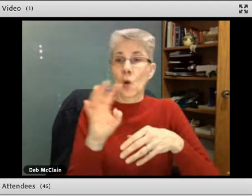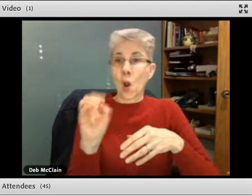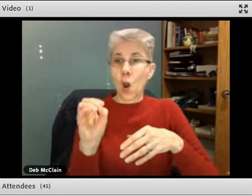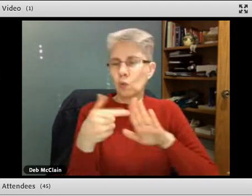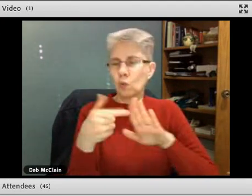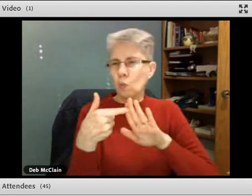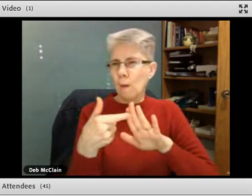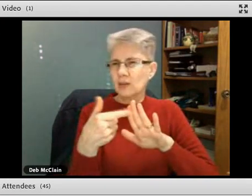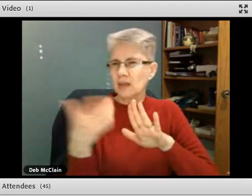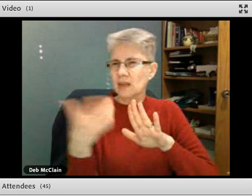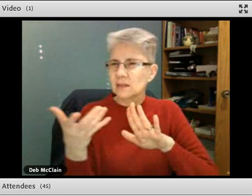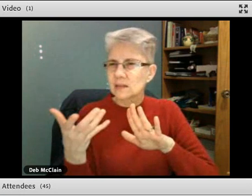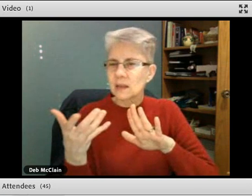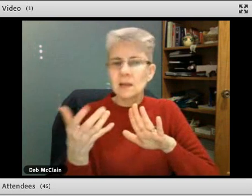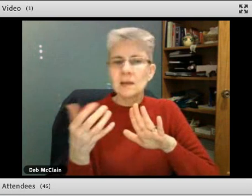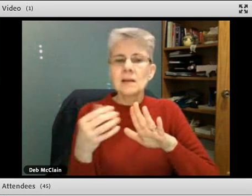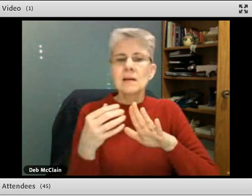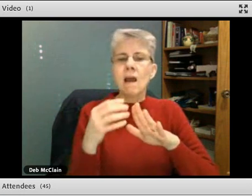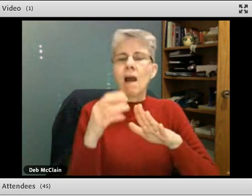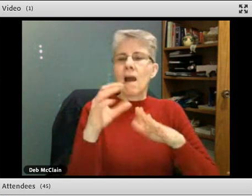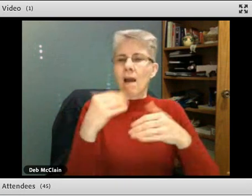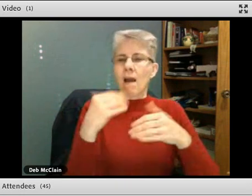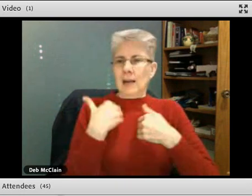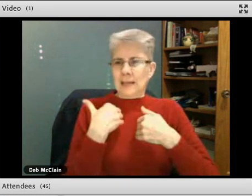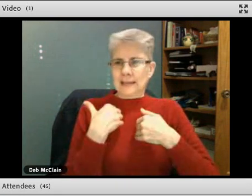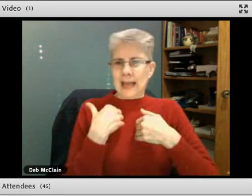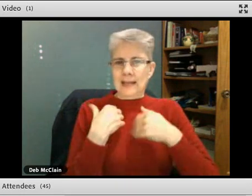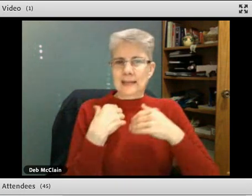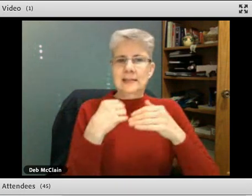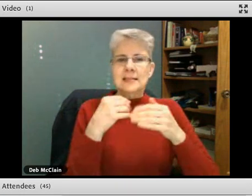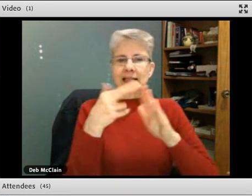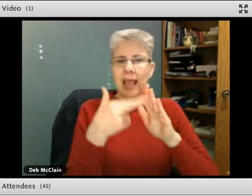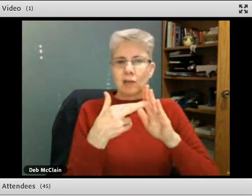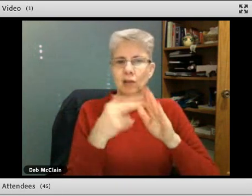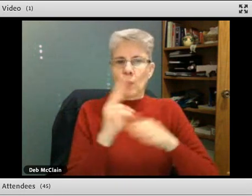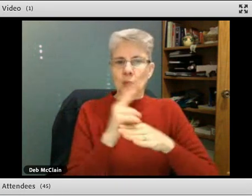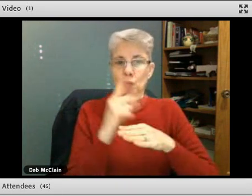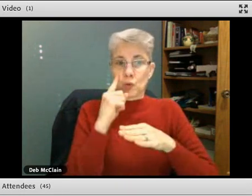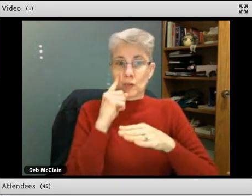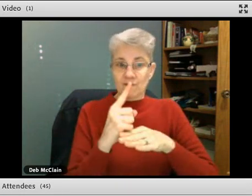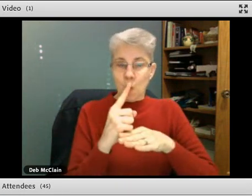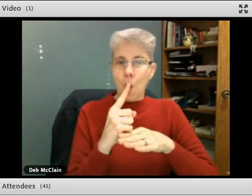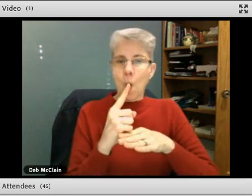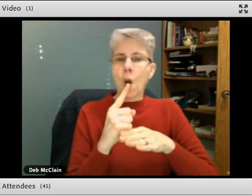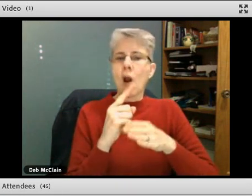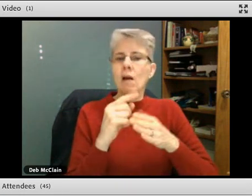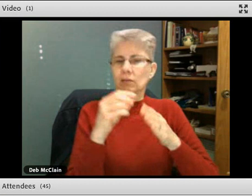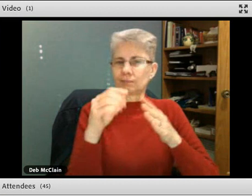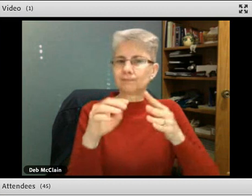that was used to catalog the item. The delimiter two in the 082 -- I actually don't catalog in Dewey.